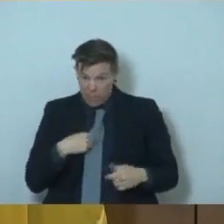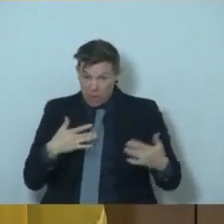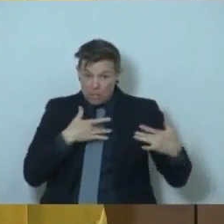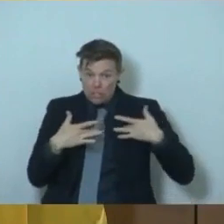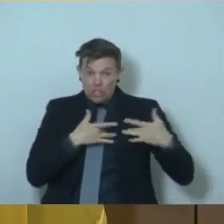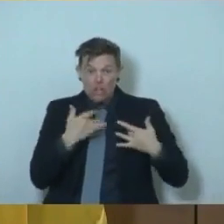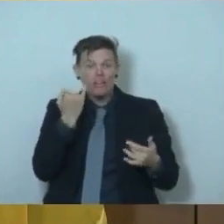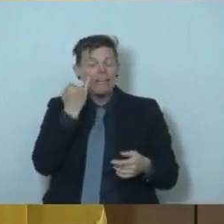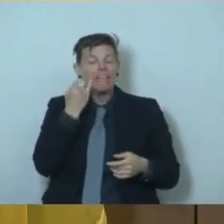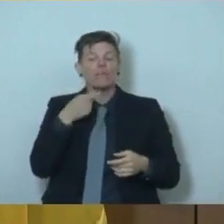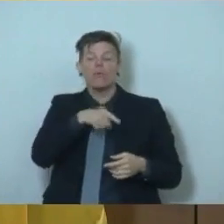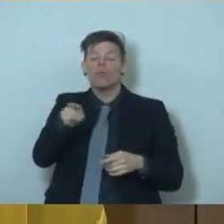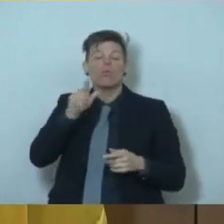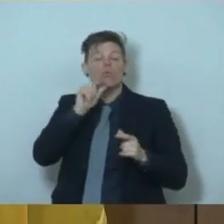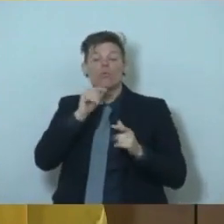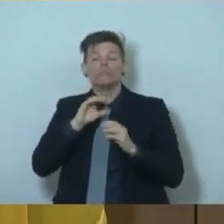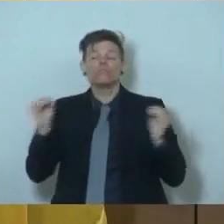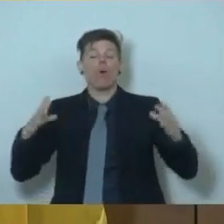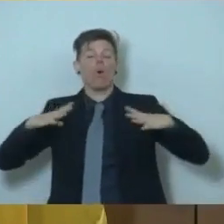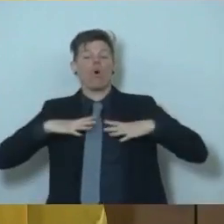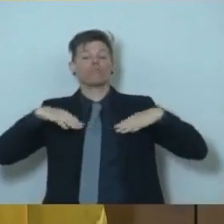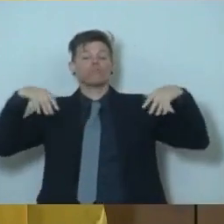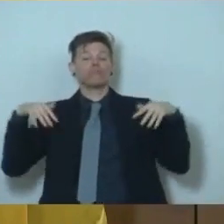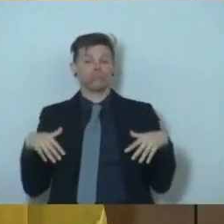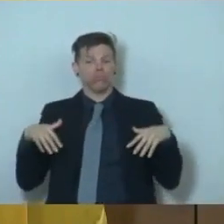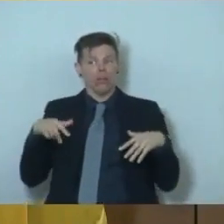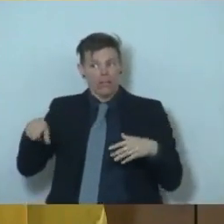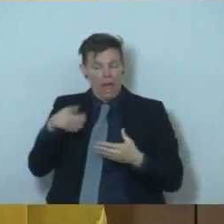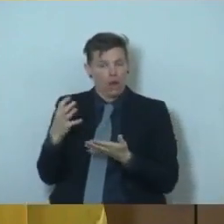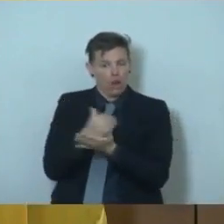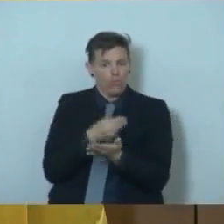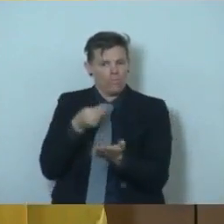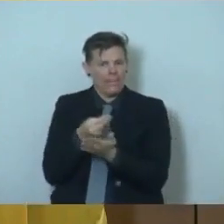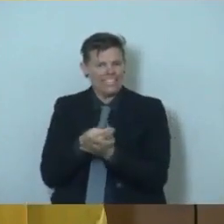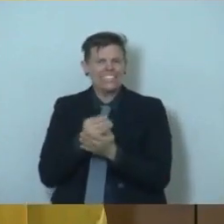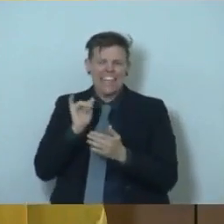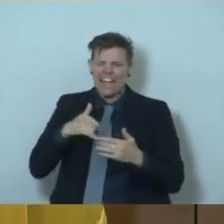BUT I WORRY THAT IN OF COURSE THEY WOULD MAKE MORE IN UNEMPLOYMENT.